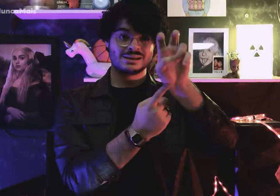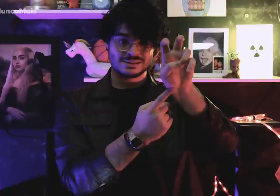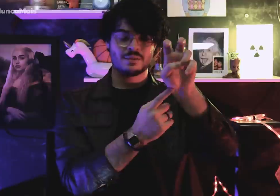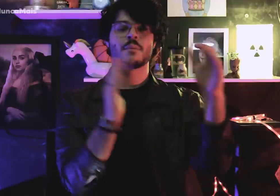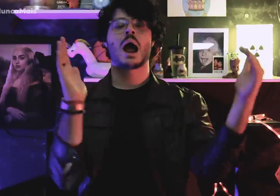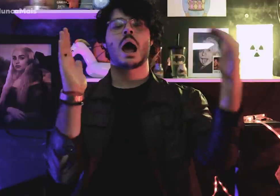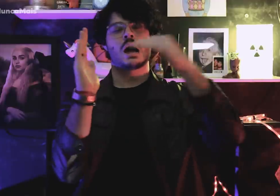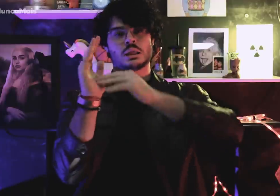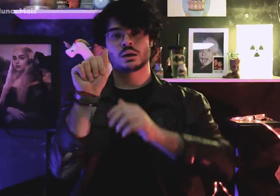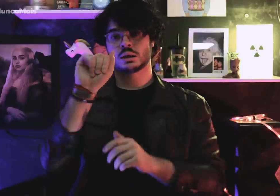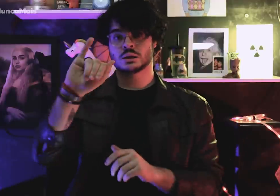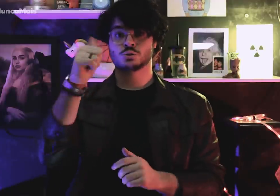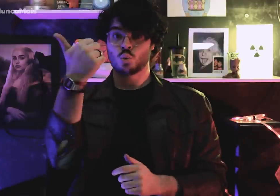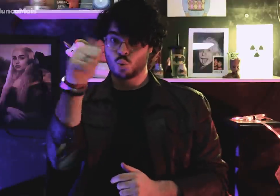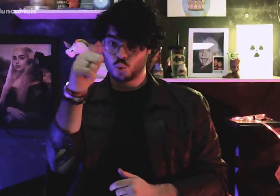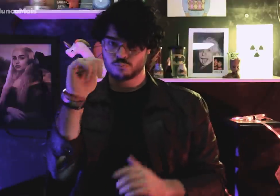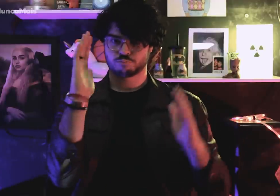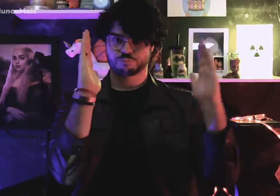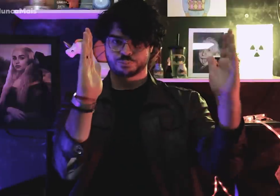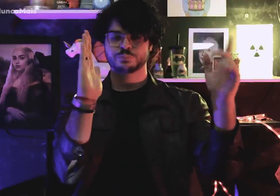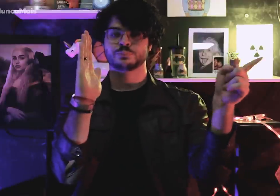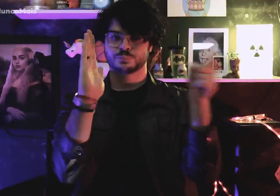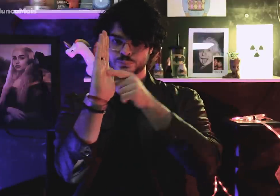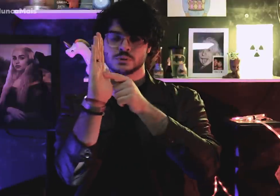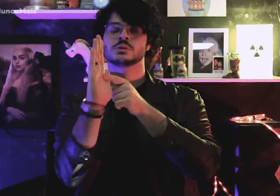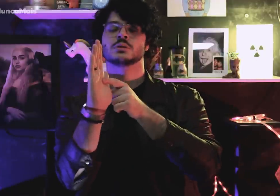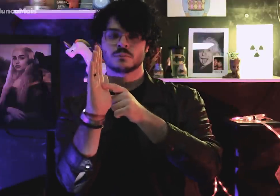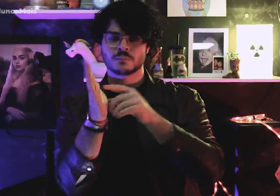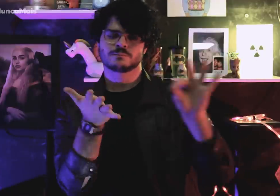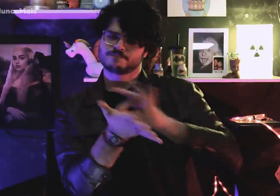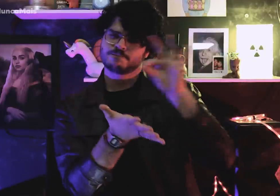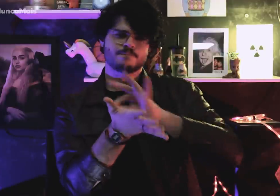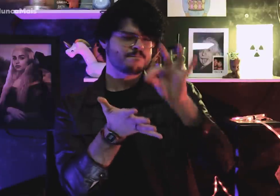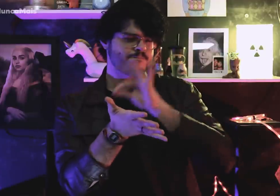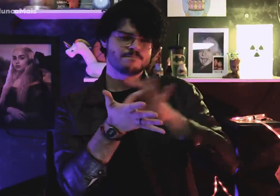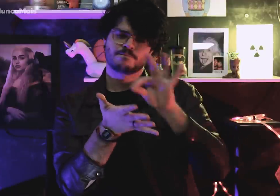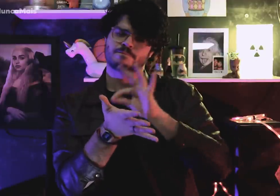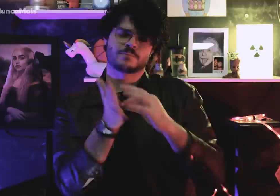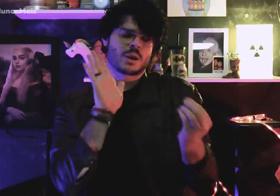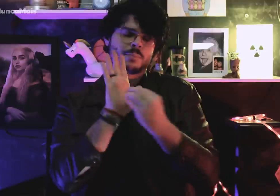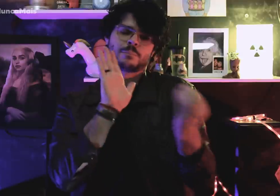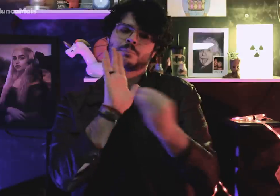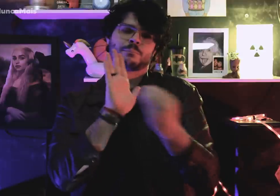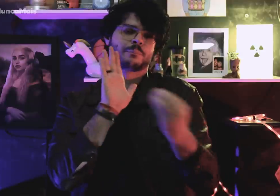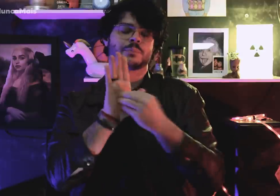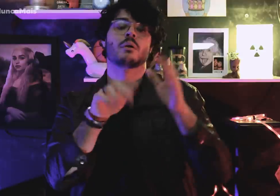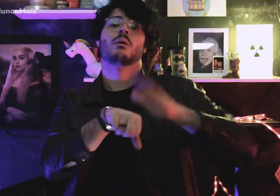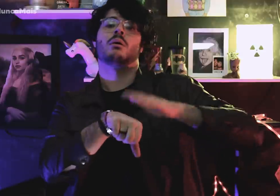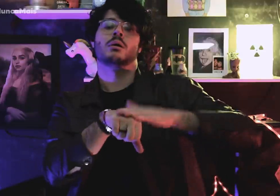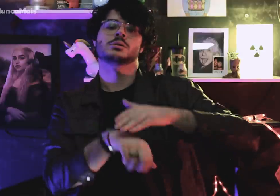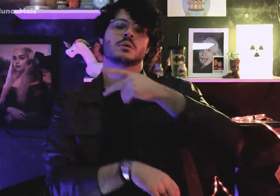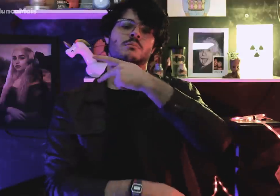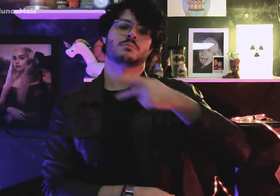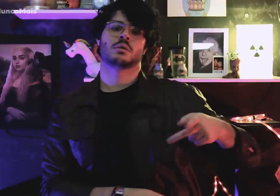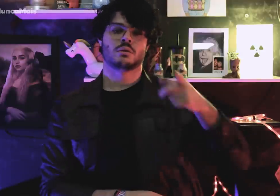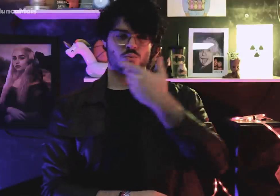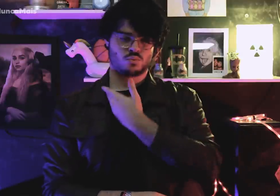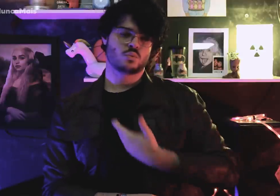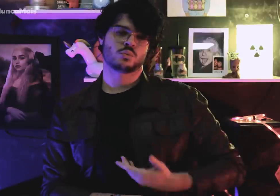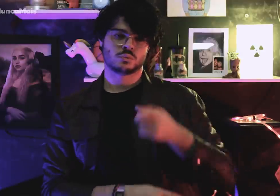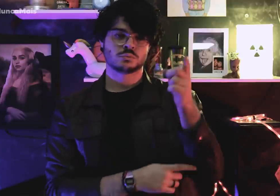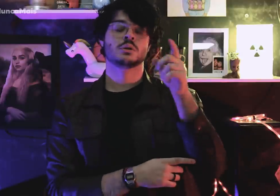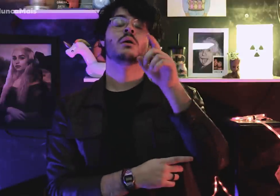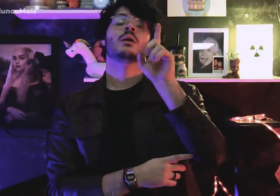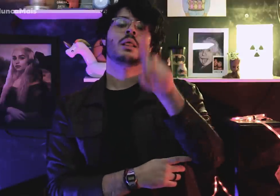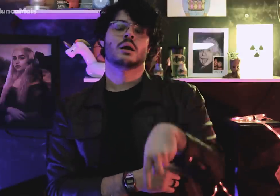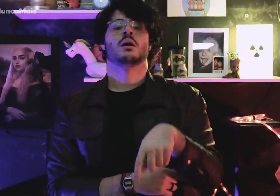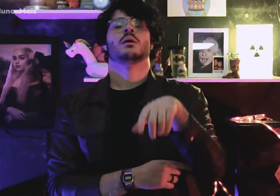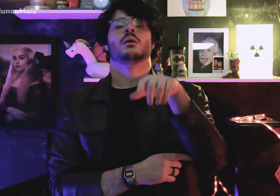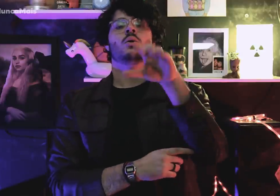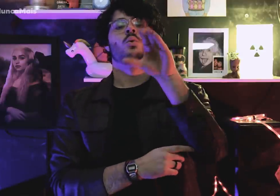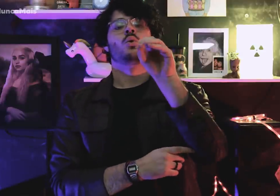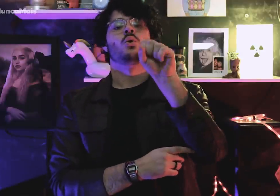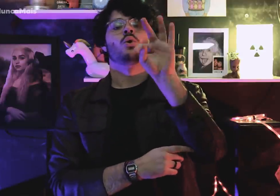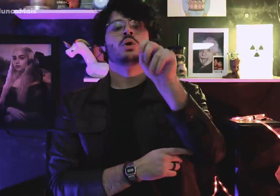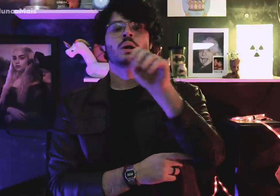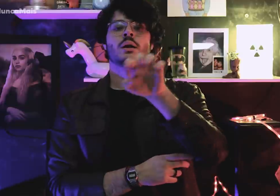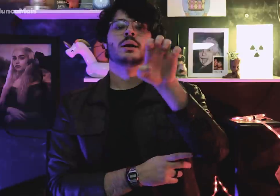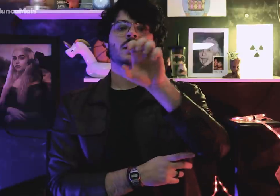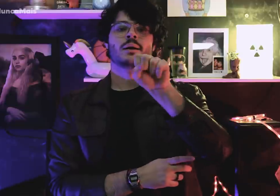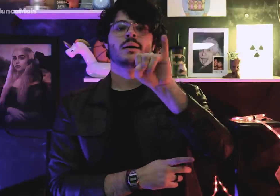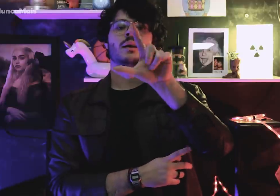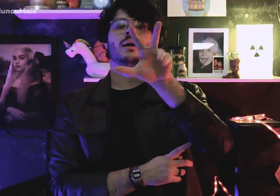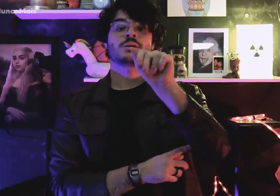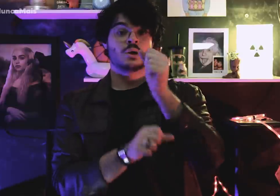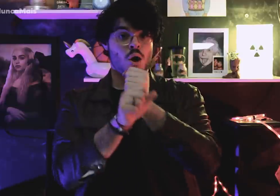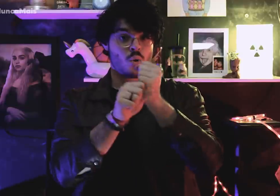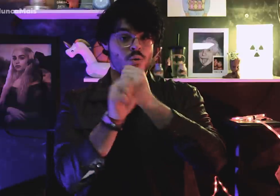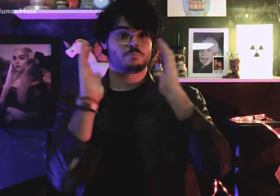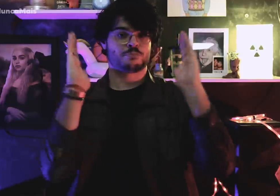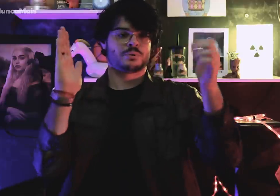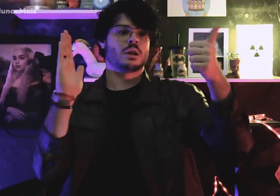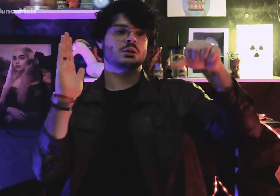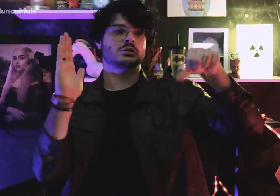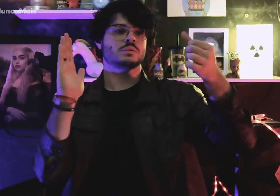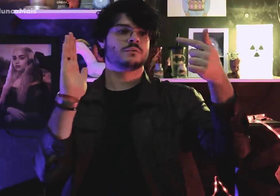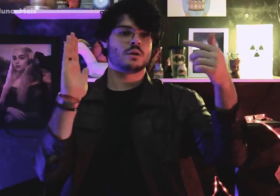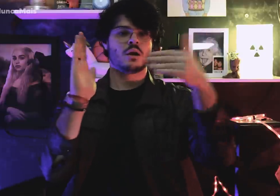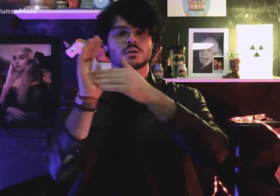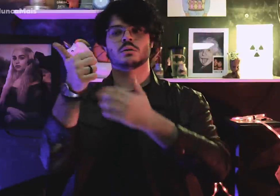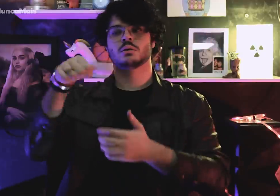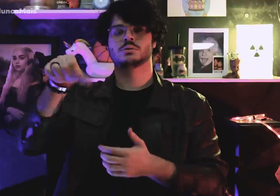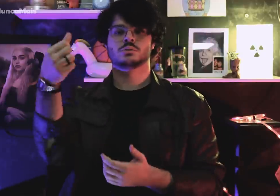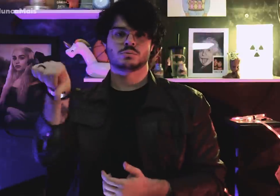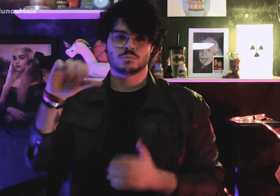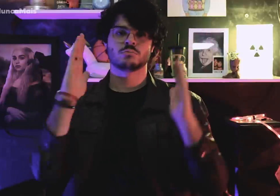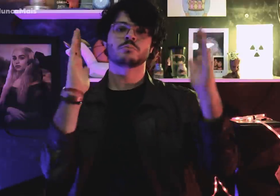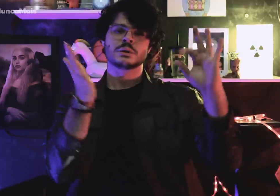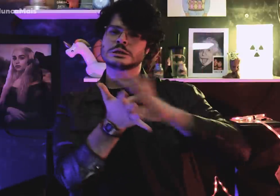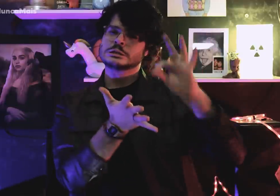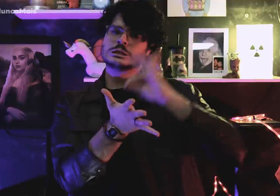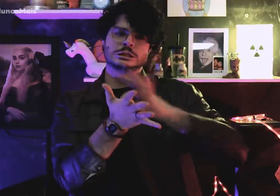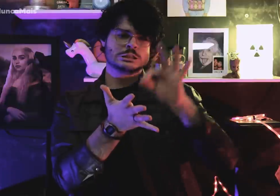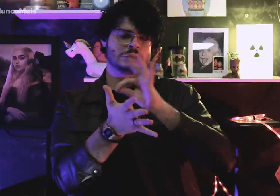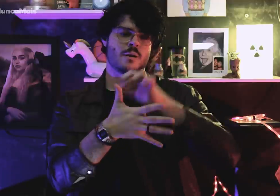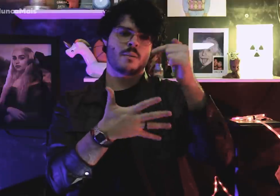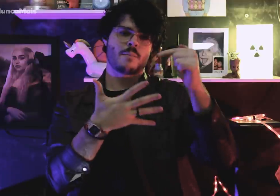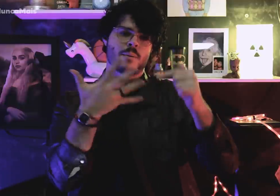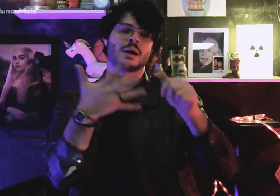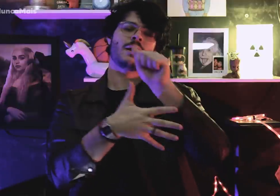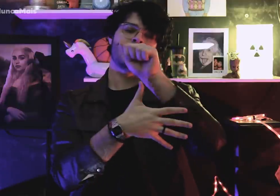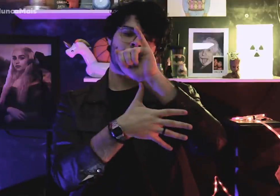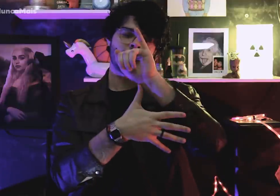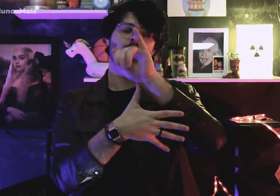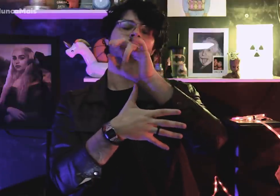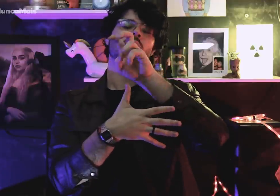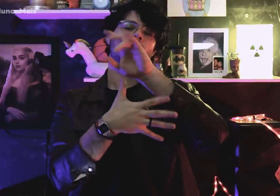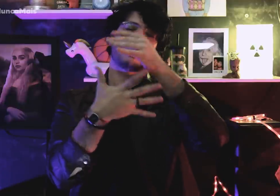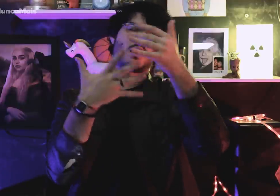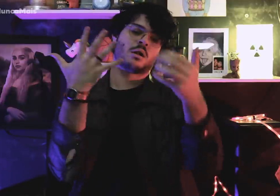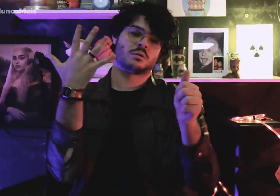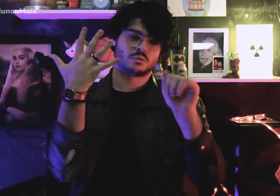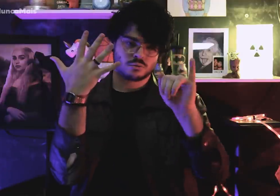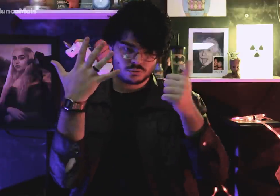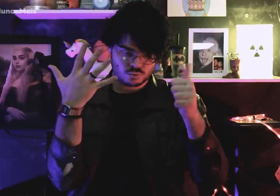AI-5 through AI-11 were completed during the Costa e Silva government from 1967 to 1969.